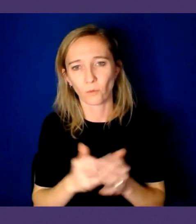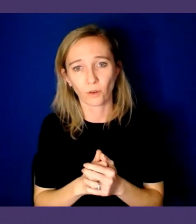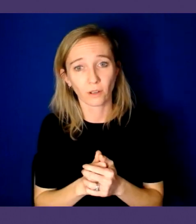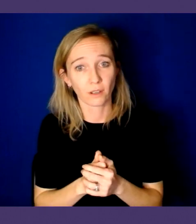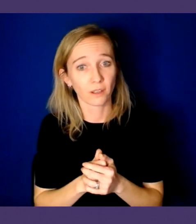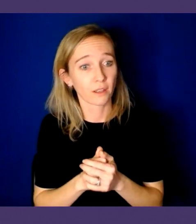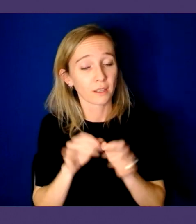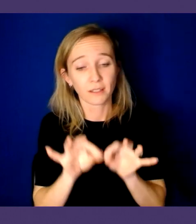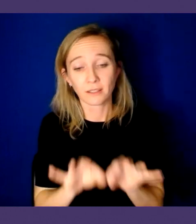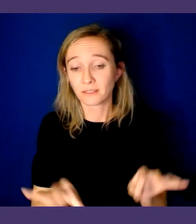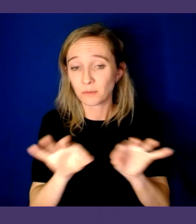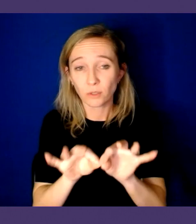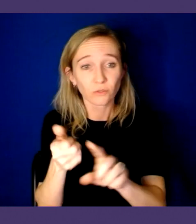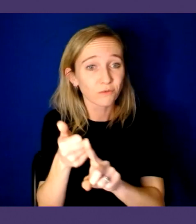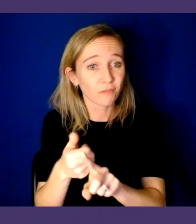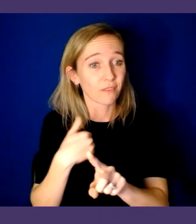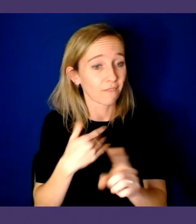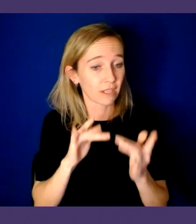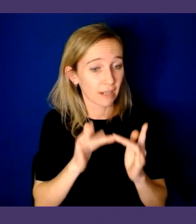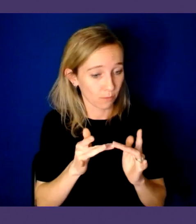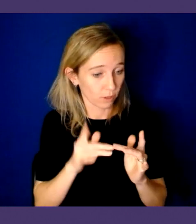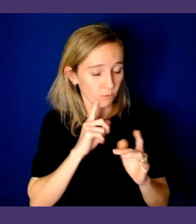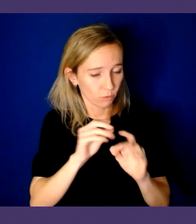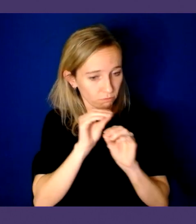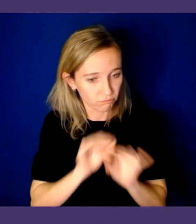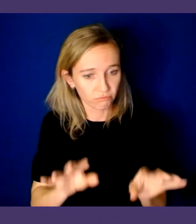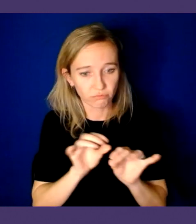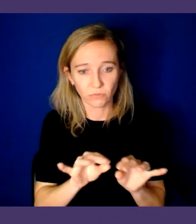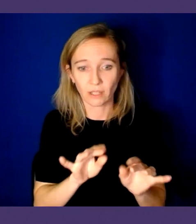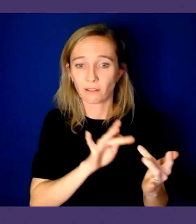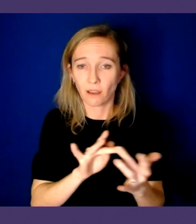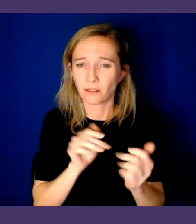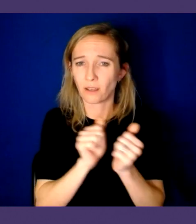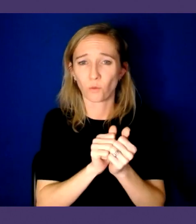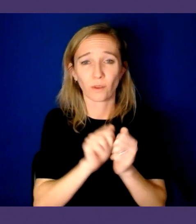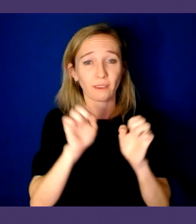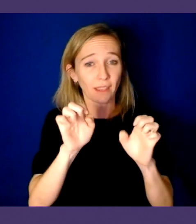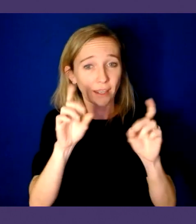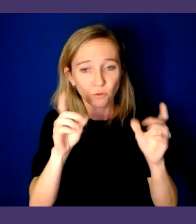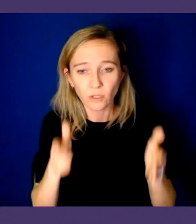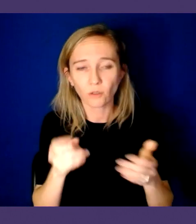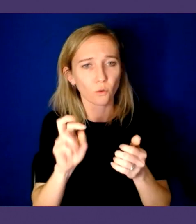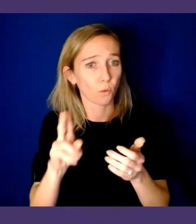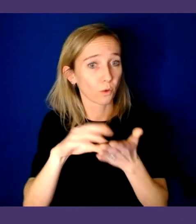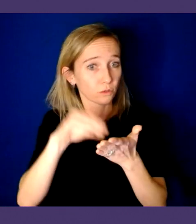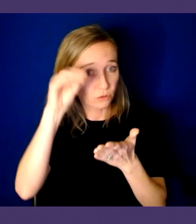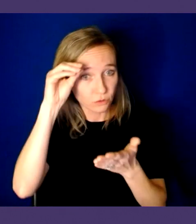a network that reaches educators and students. Hey, free student programs to come